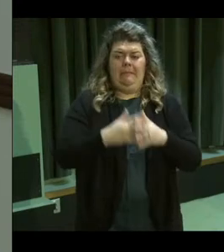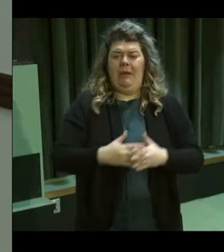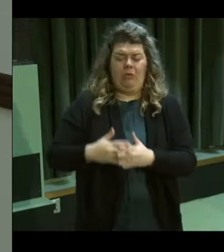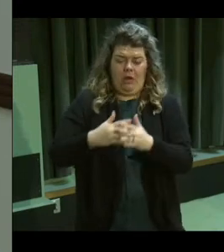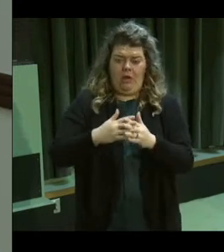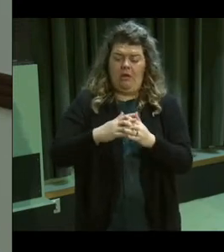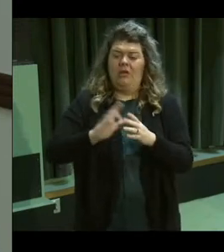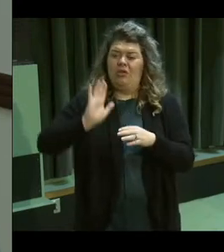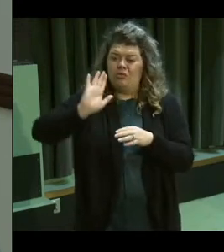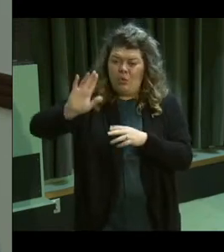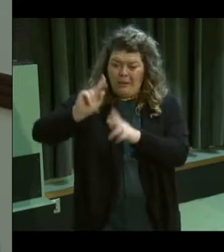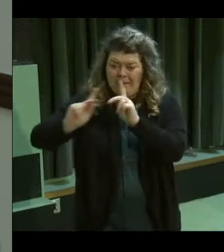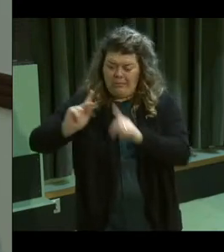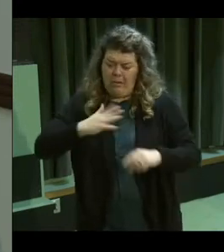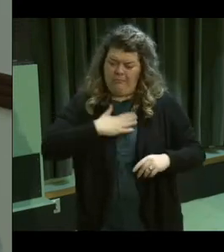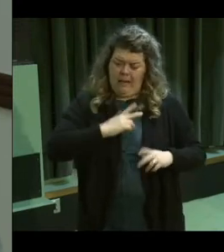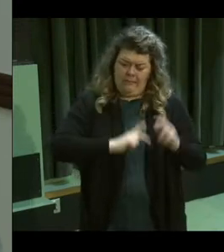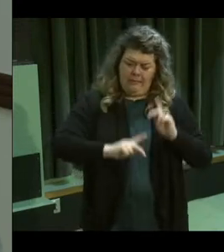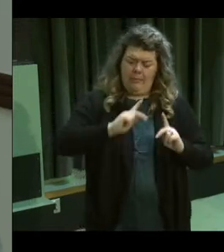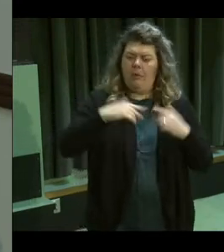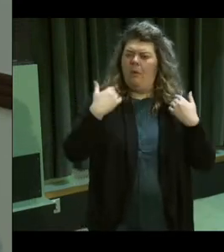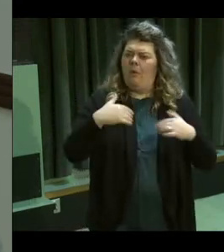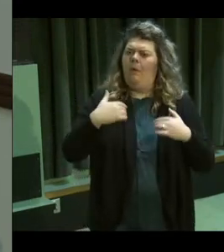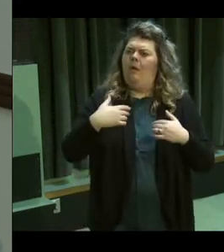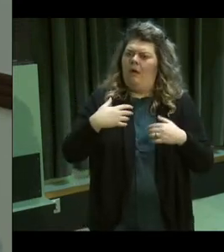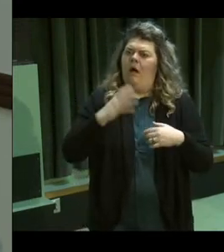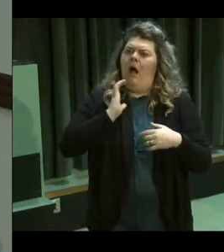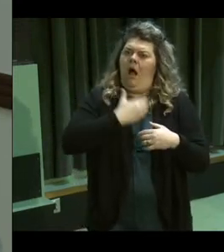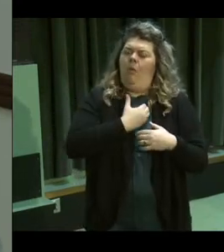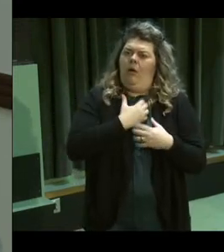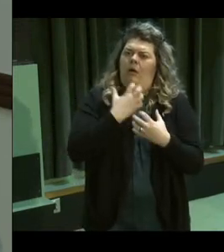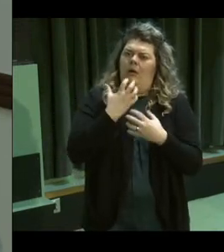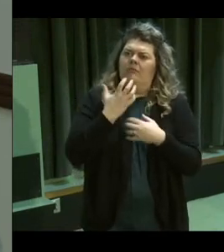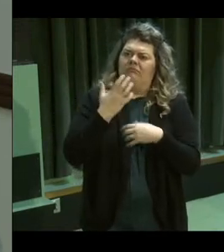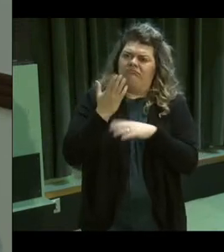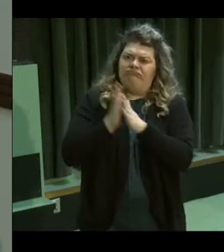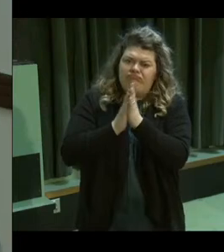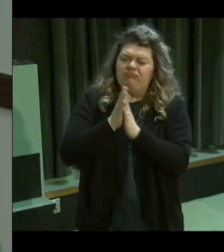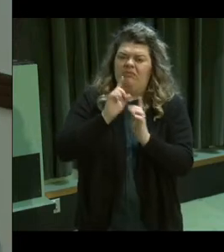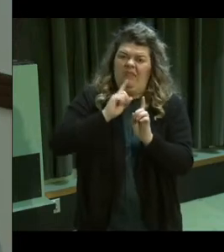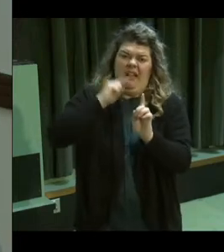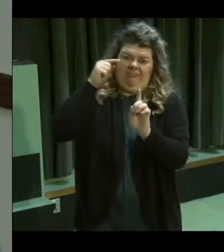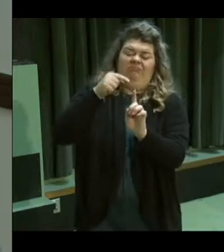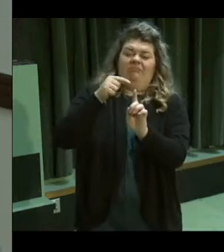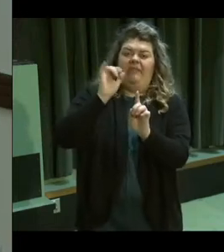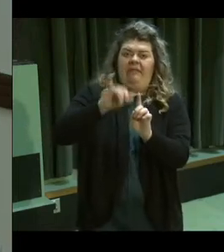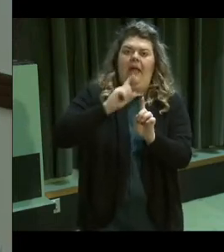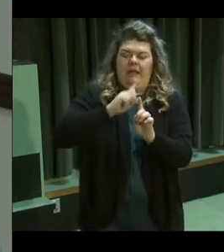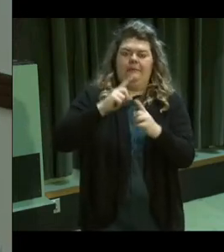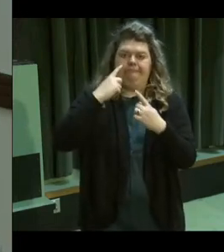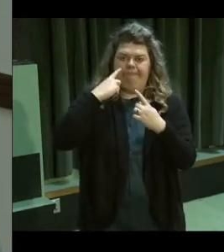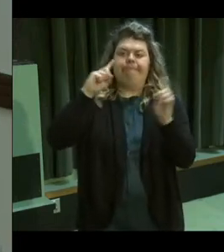plight of your people and ours is so grave that we all